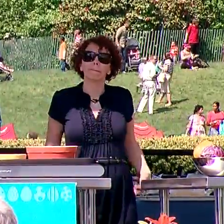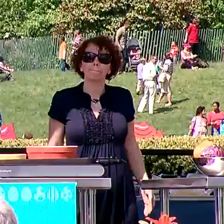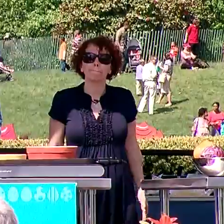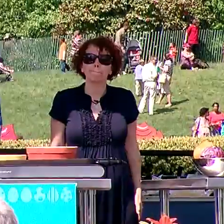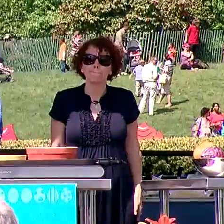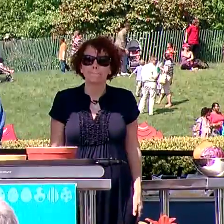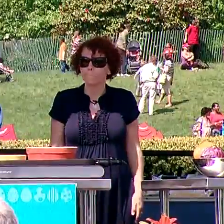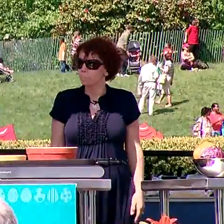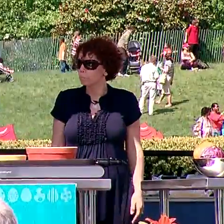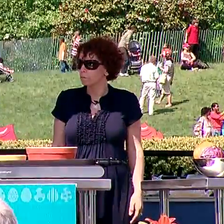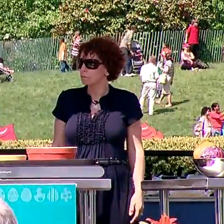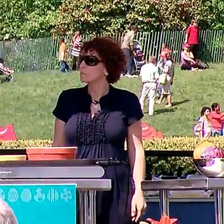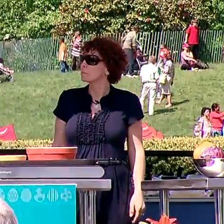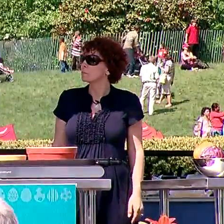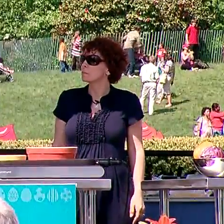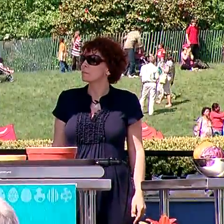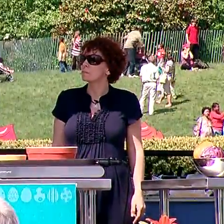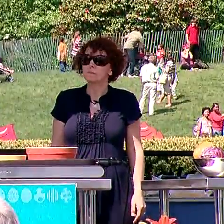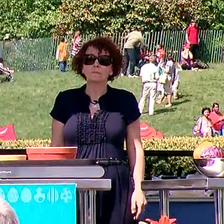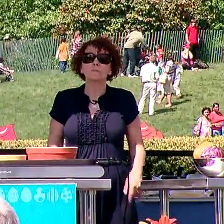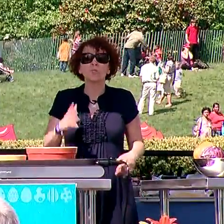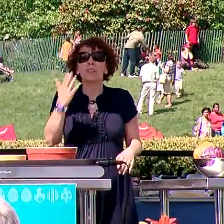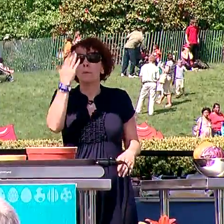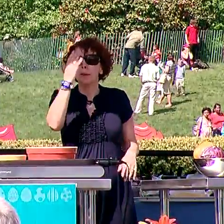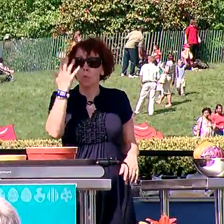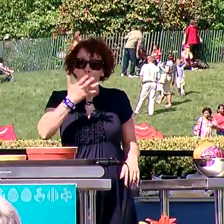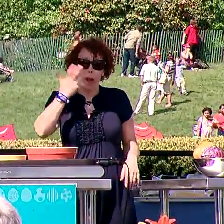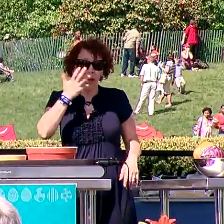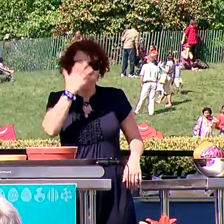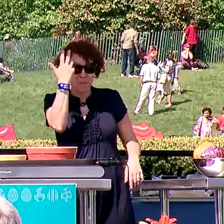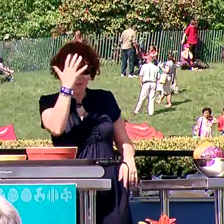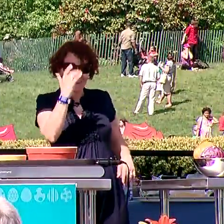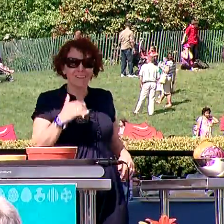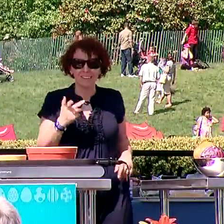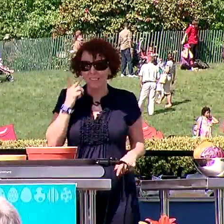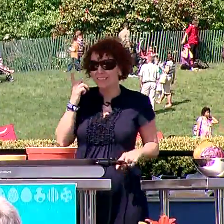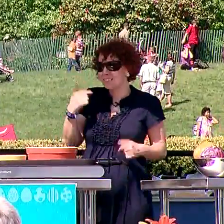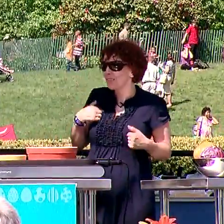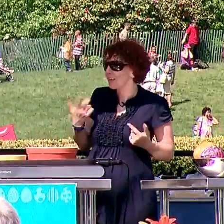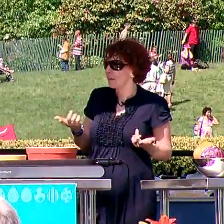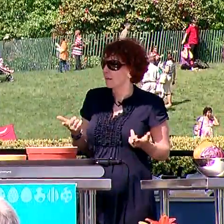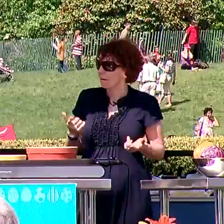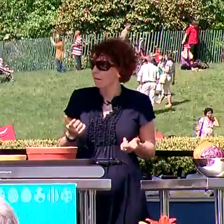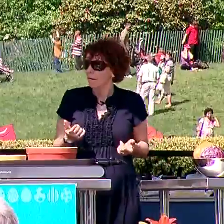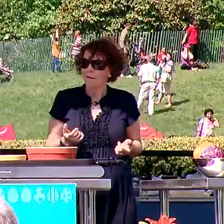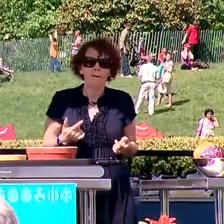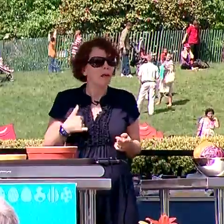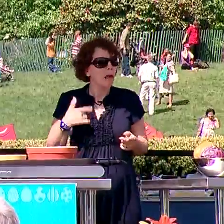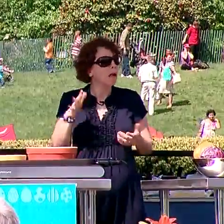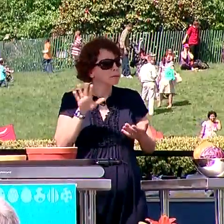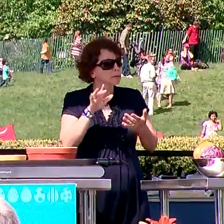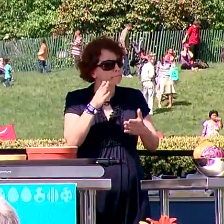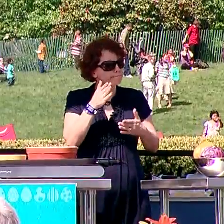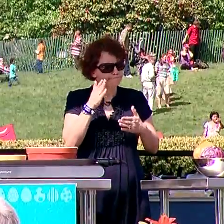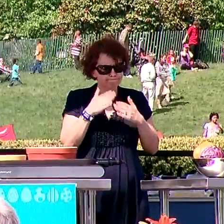So when I'm -- is there a mirror? Oh, yeah, there's a mirror. So when -- as I'm cooking or cutting the zucchini,